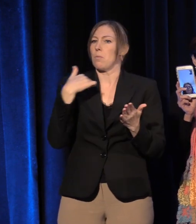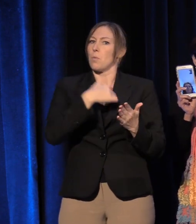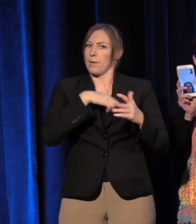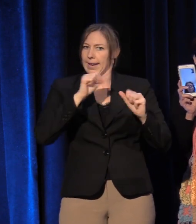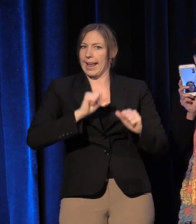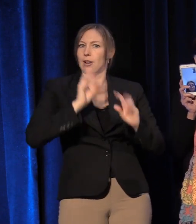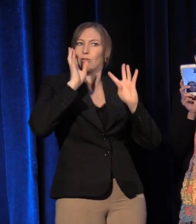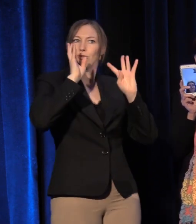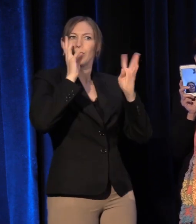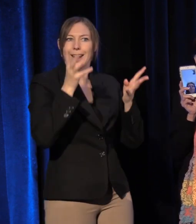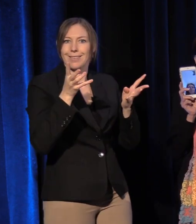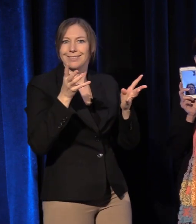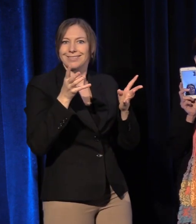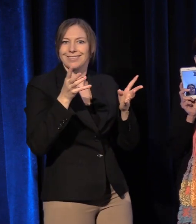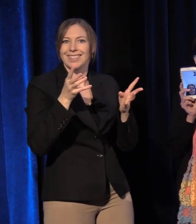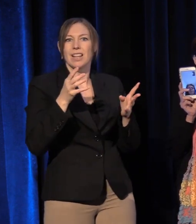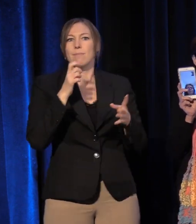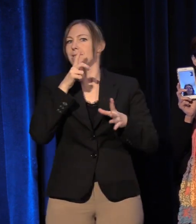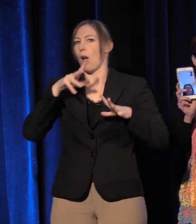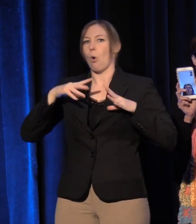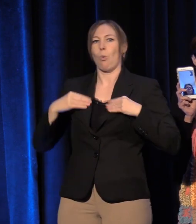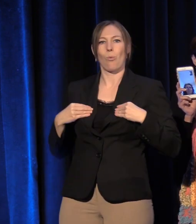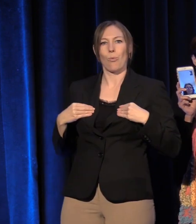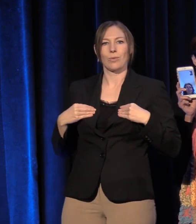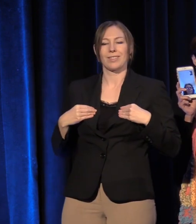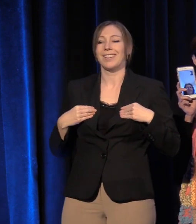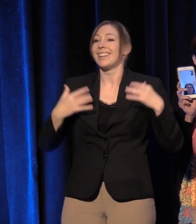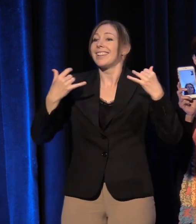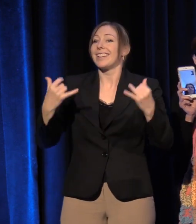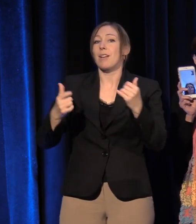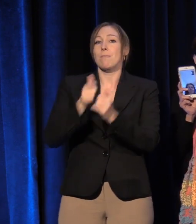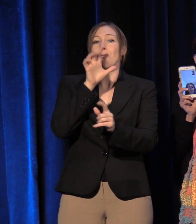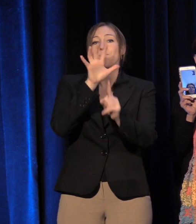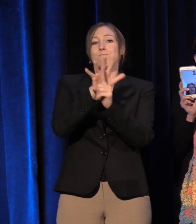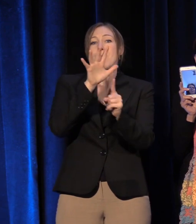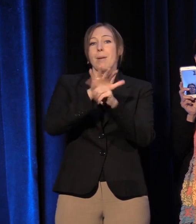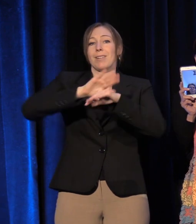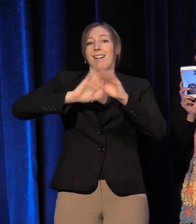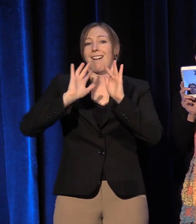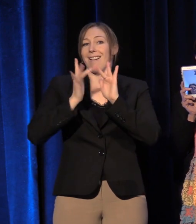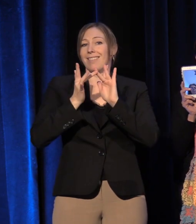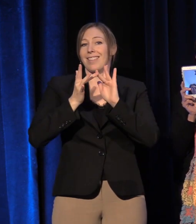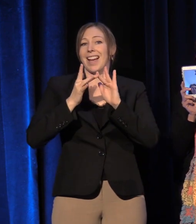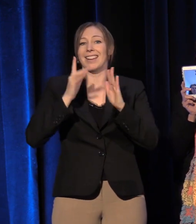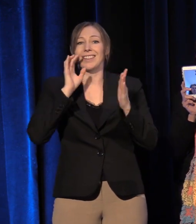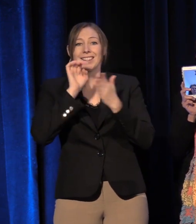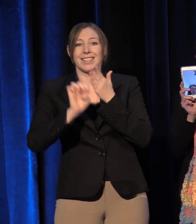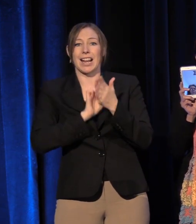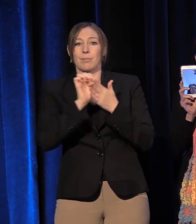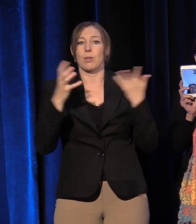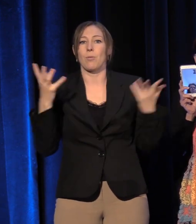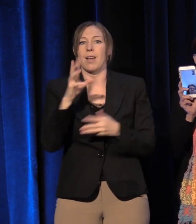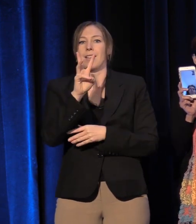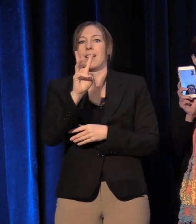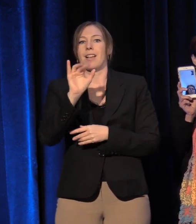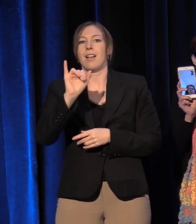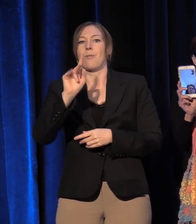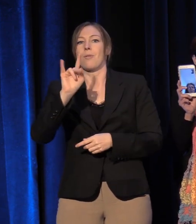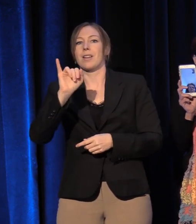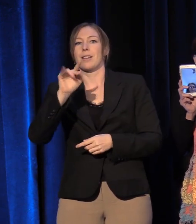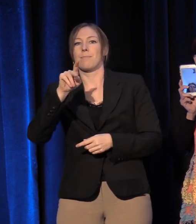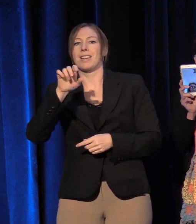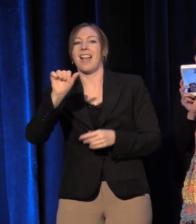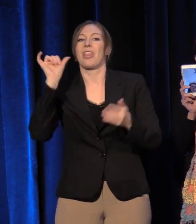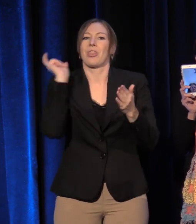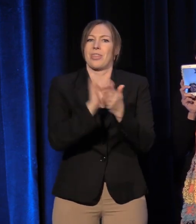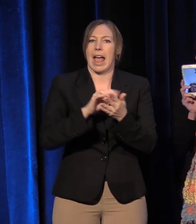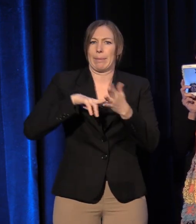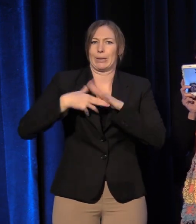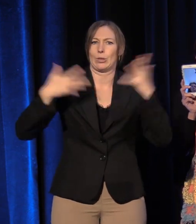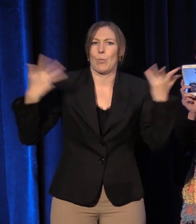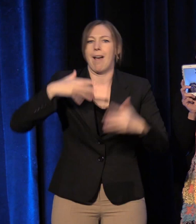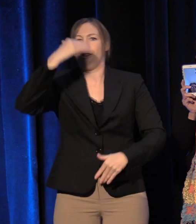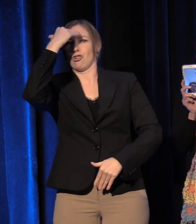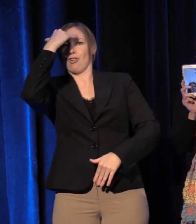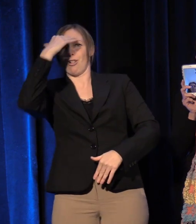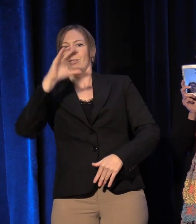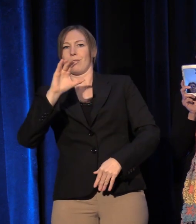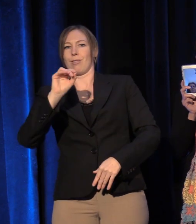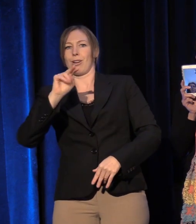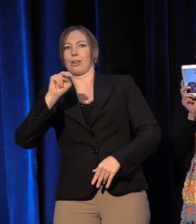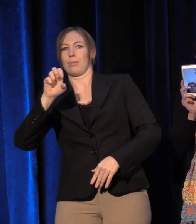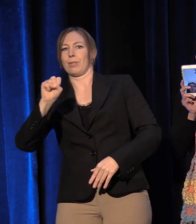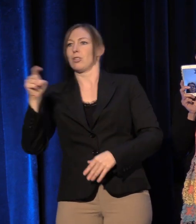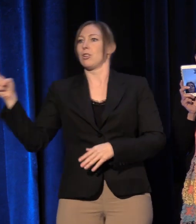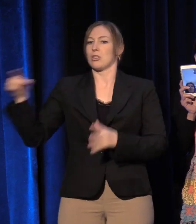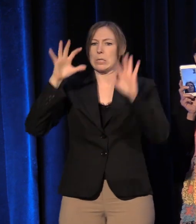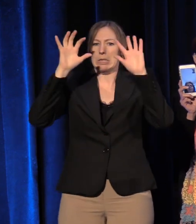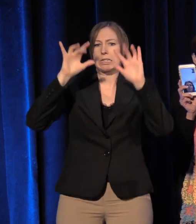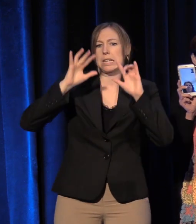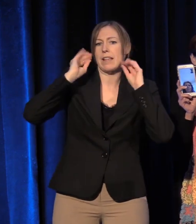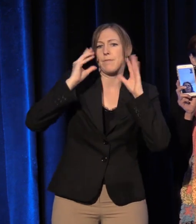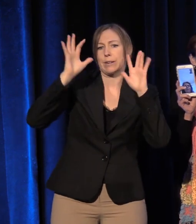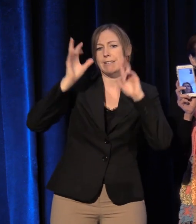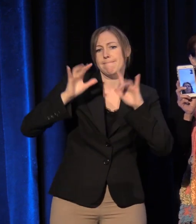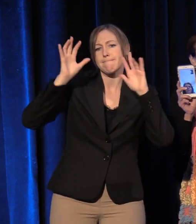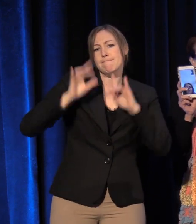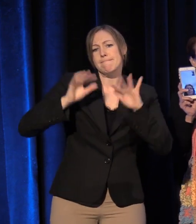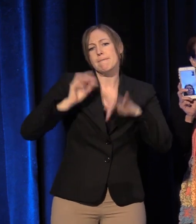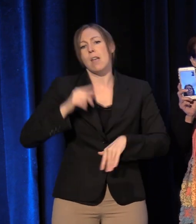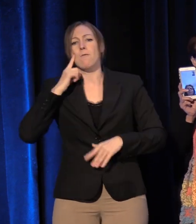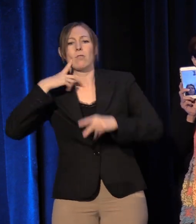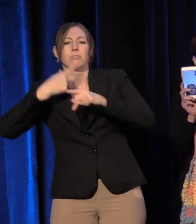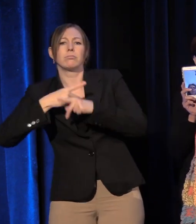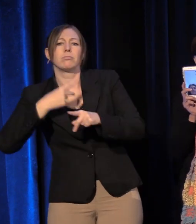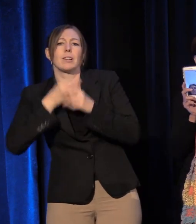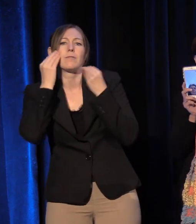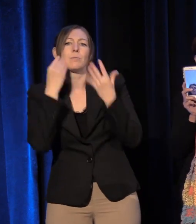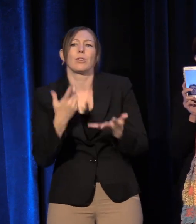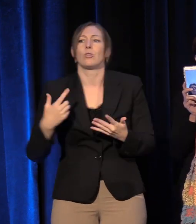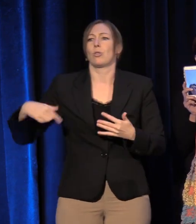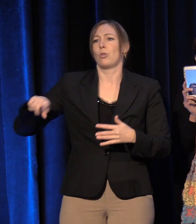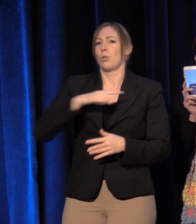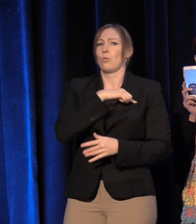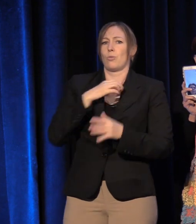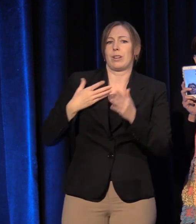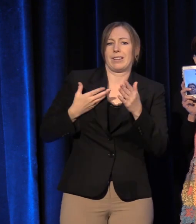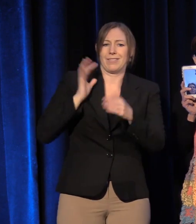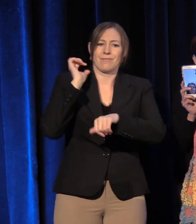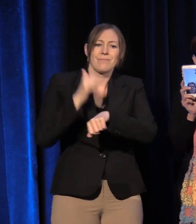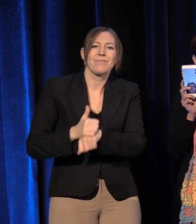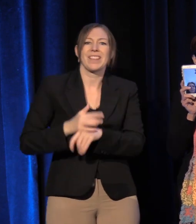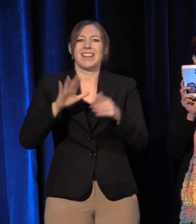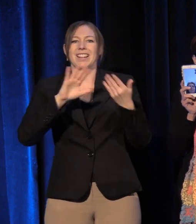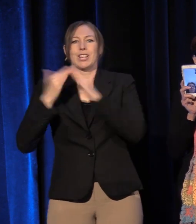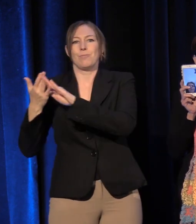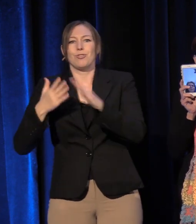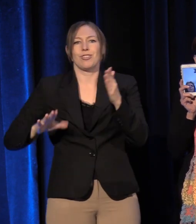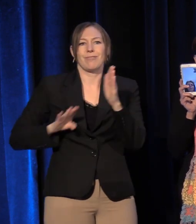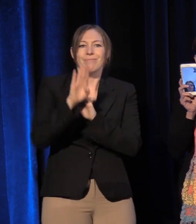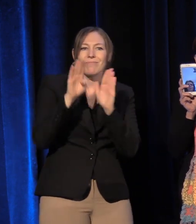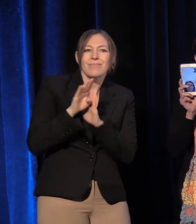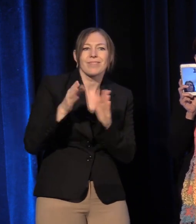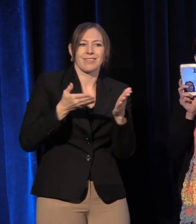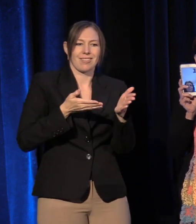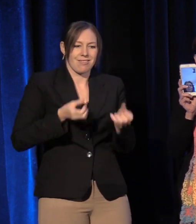Today, the most popular online encyclopedia, Wikipedia, is a knowledge commons, and people just like you are using the principles of the commons to protect sacred waters and natural ecosystems, to create community-driven crowdsourcing, and tp promote engaged citizenry around the world.